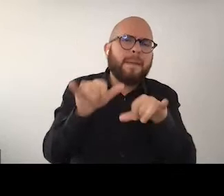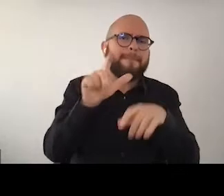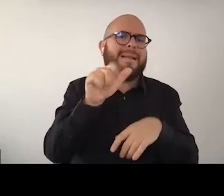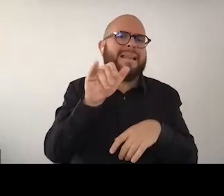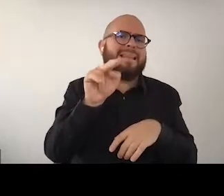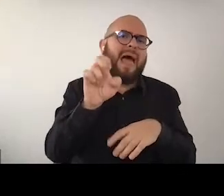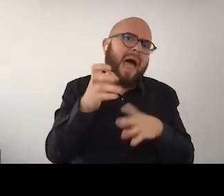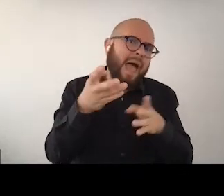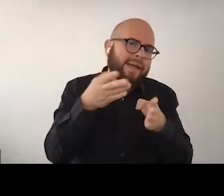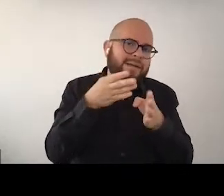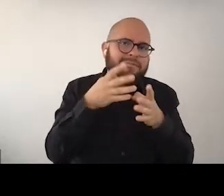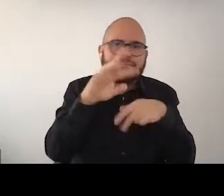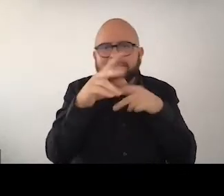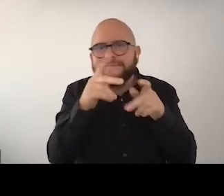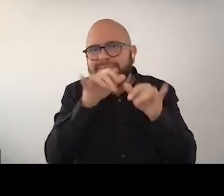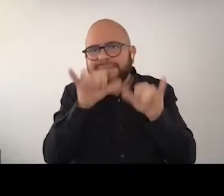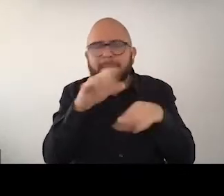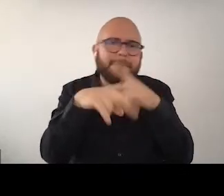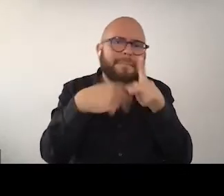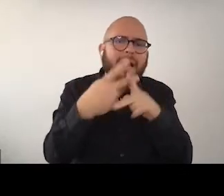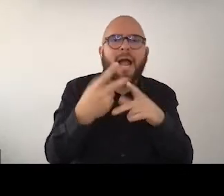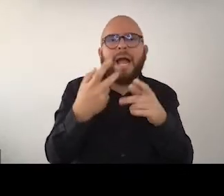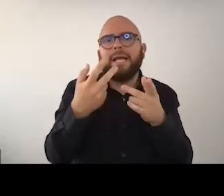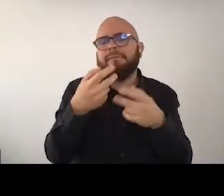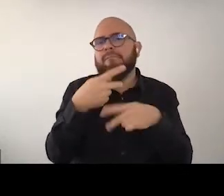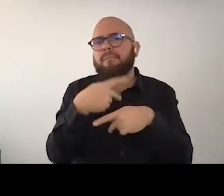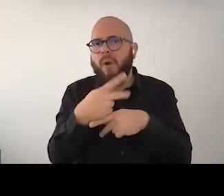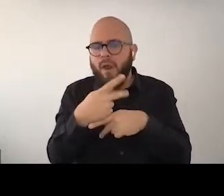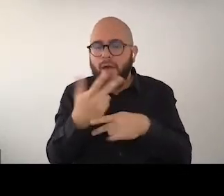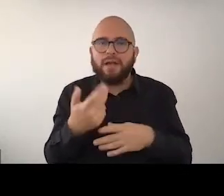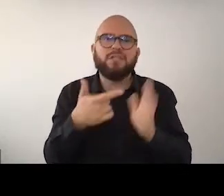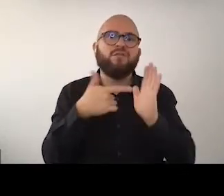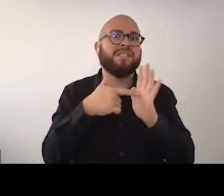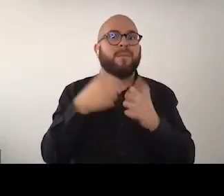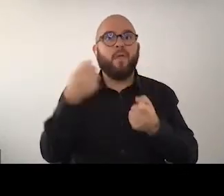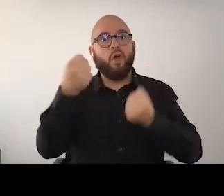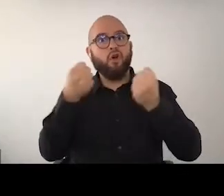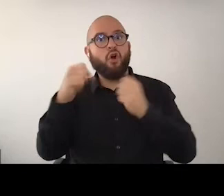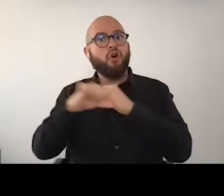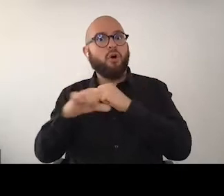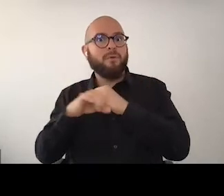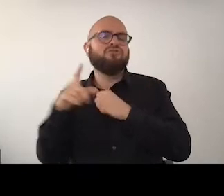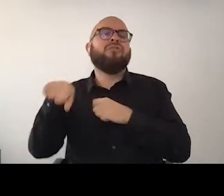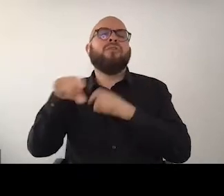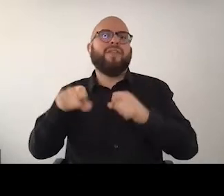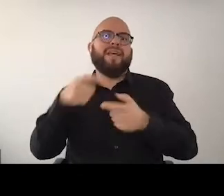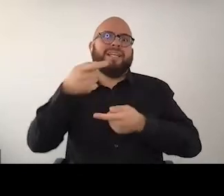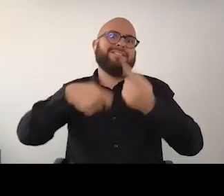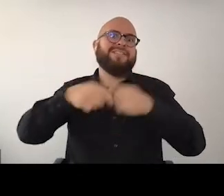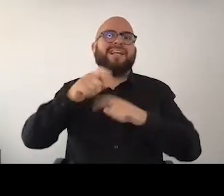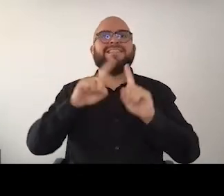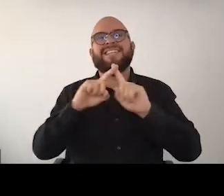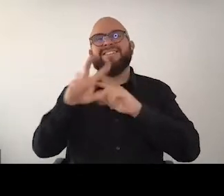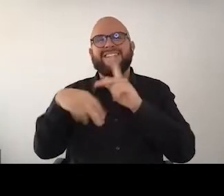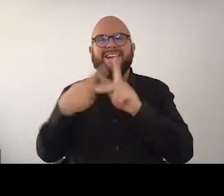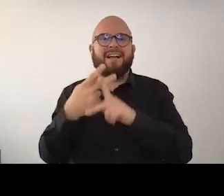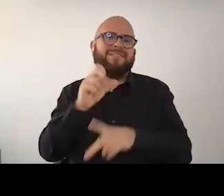So a car commercial could change the different types of SUV, because that's all in the same line.